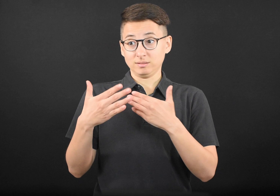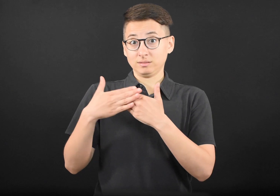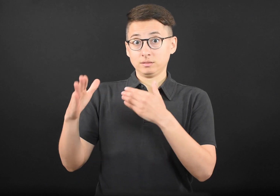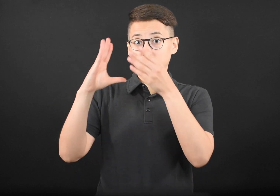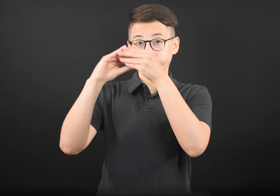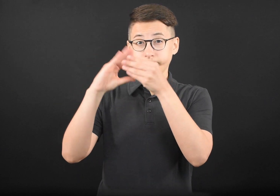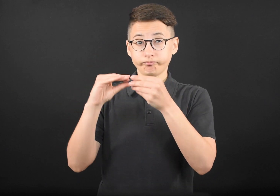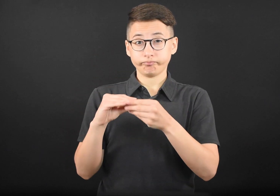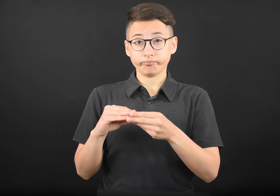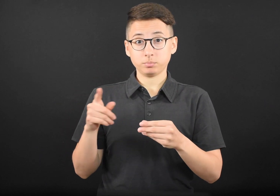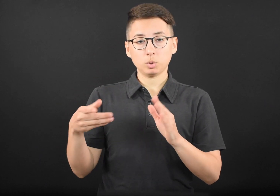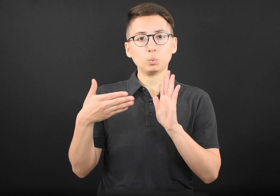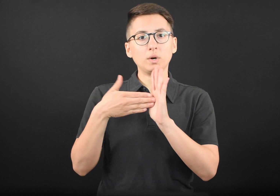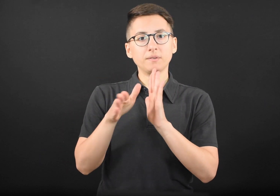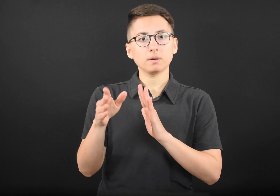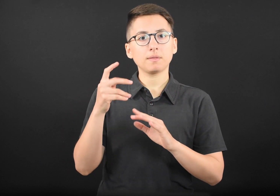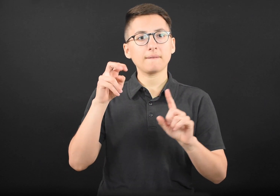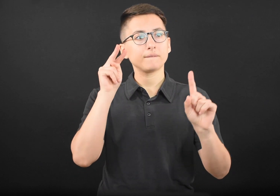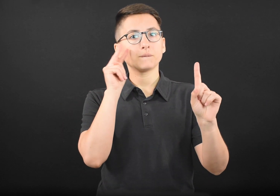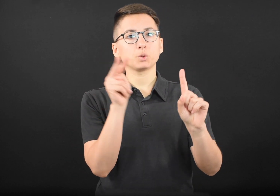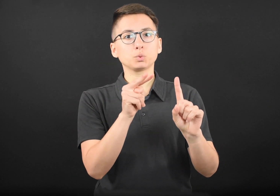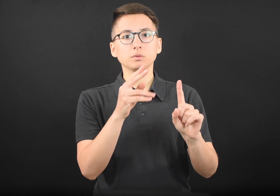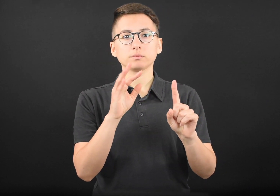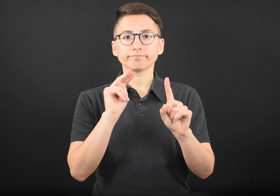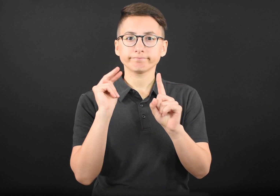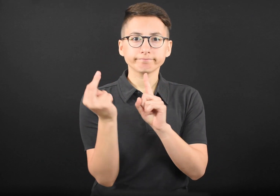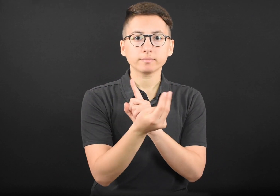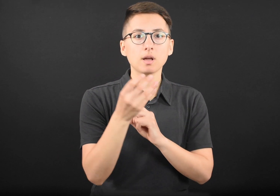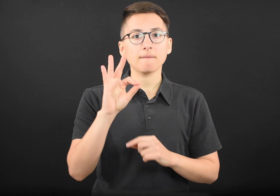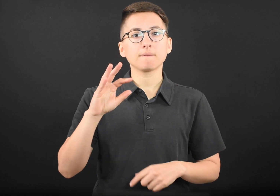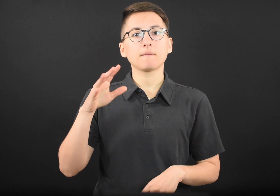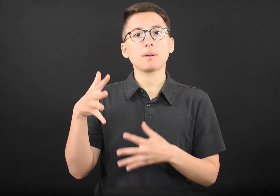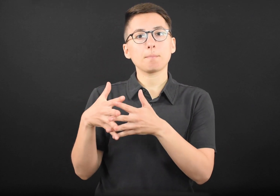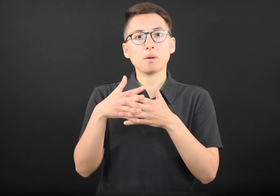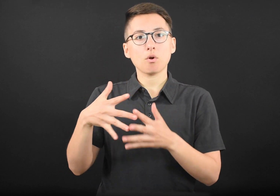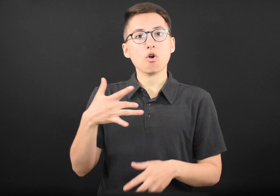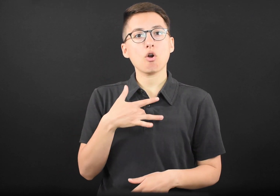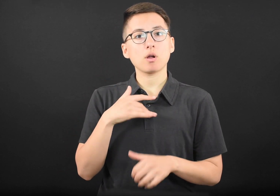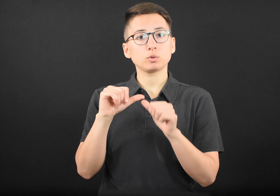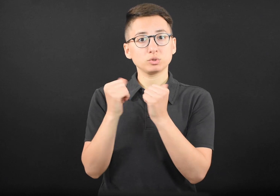The following statement reflects the views of the American Heart Association/American